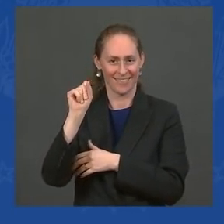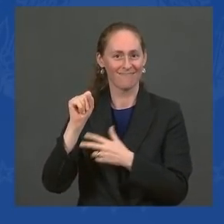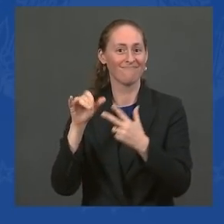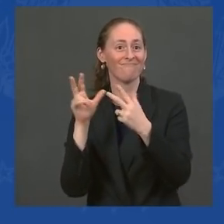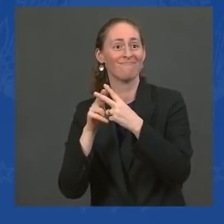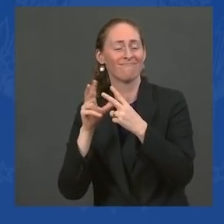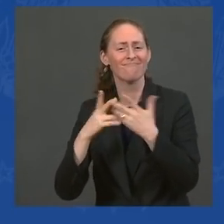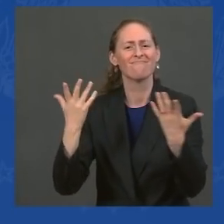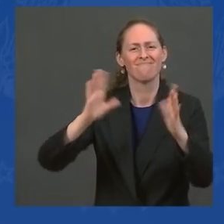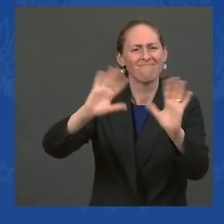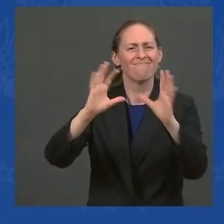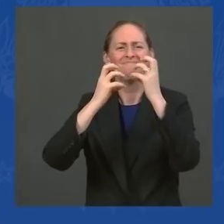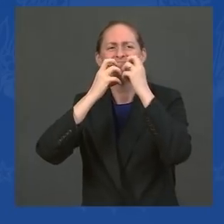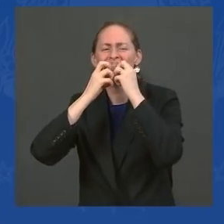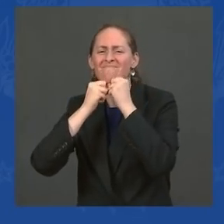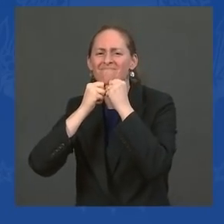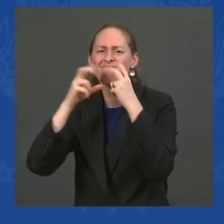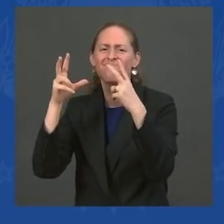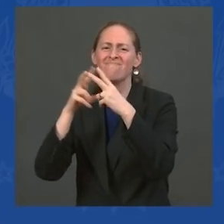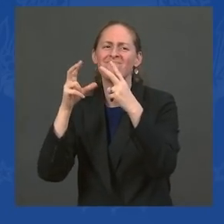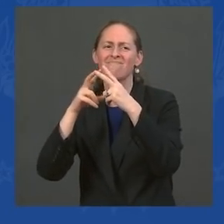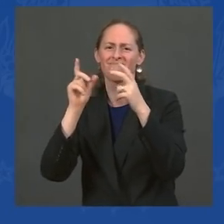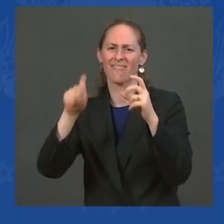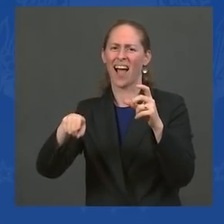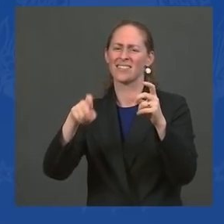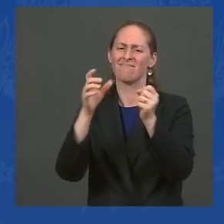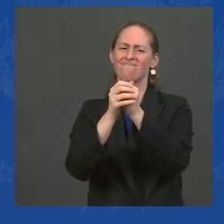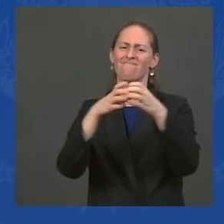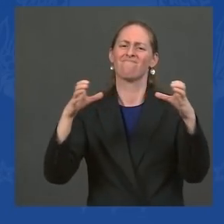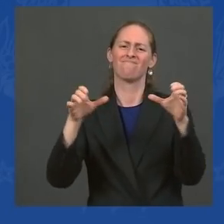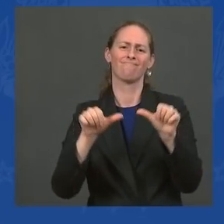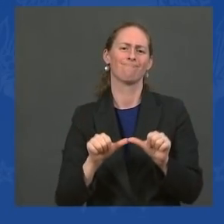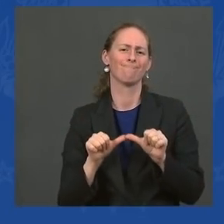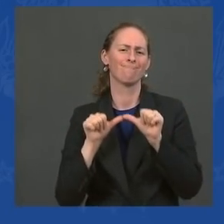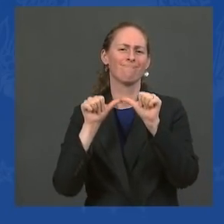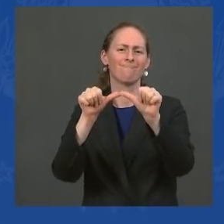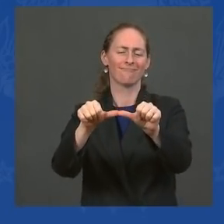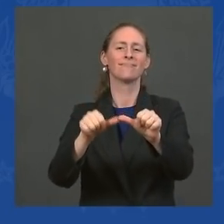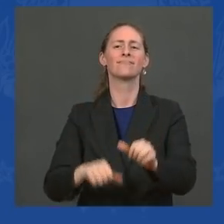a vision in which we act with urgency and ambition